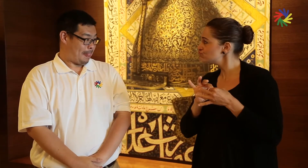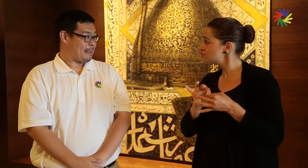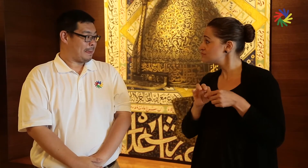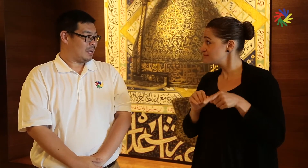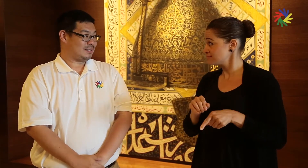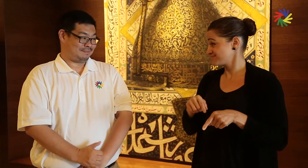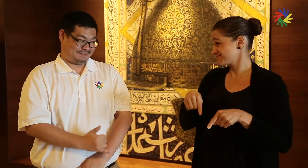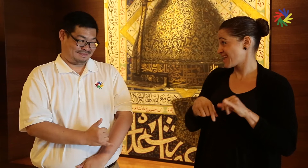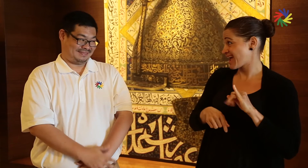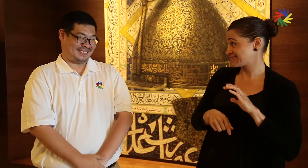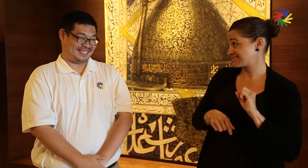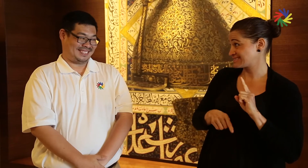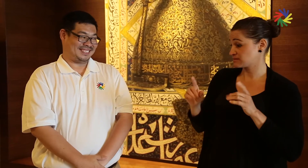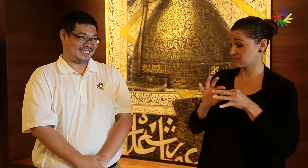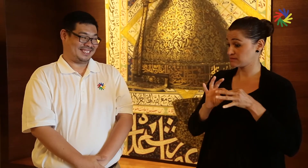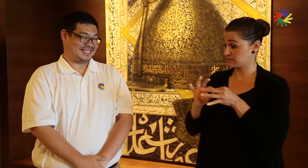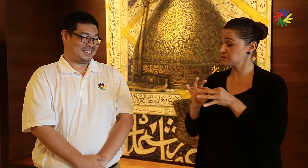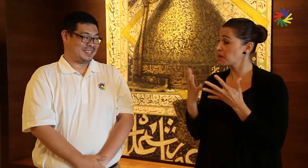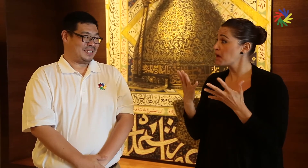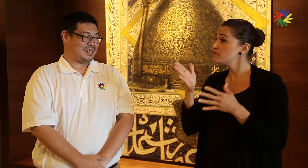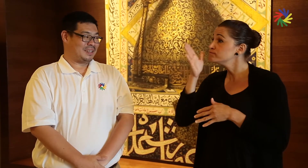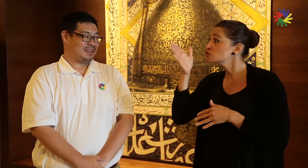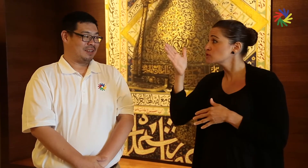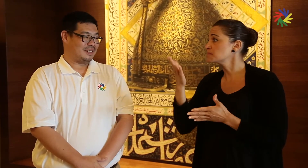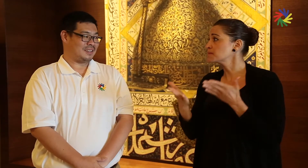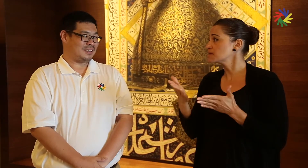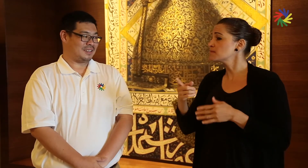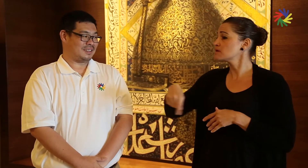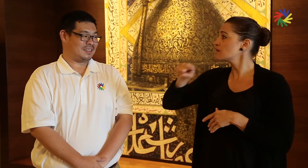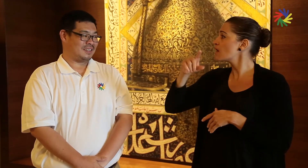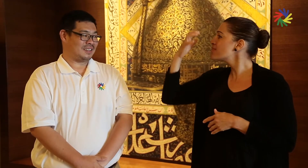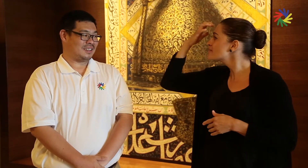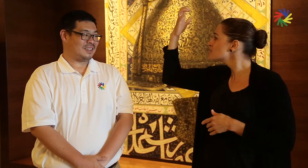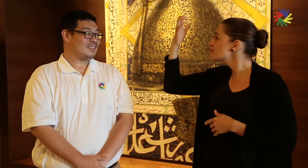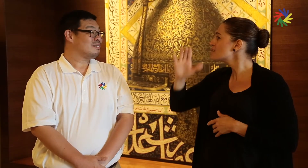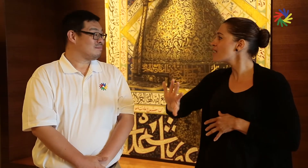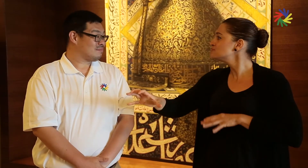gotten better and more productive. Perhaps the national governments will be more willing